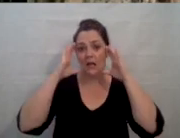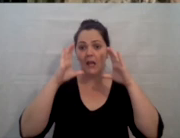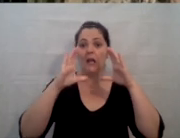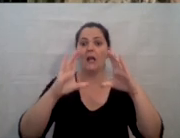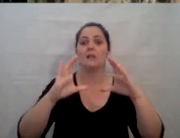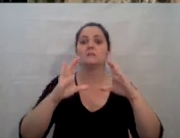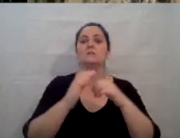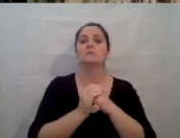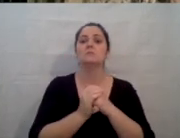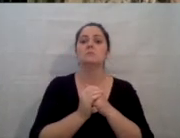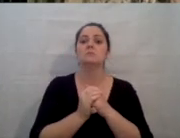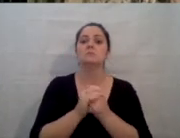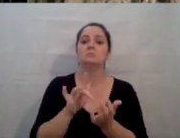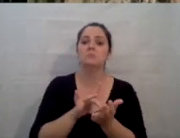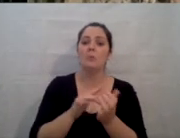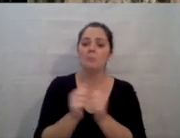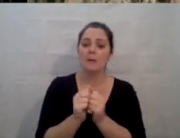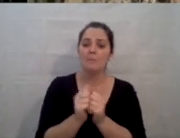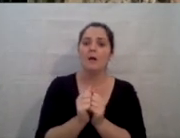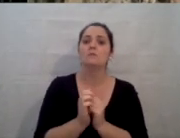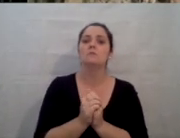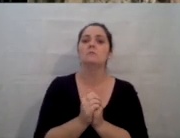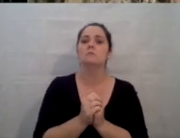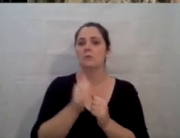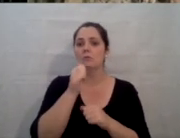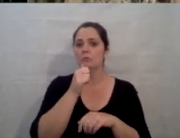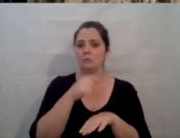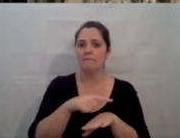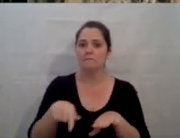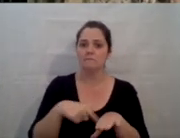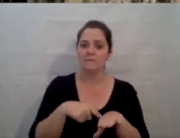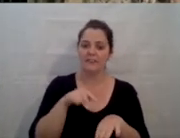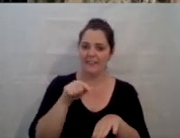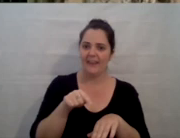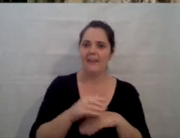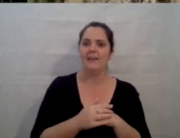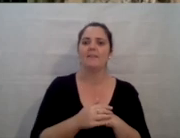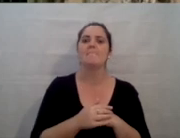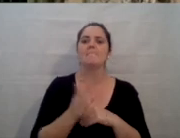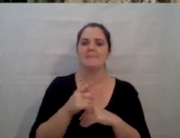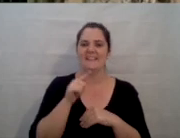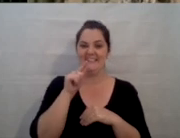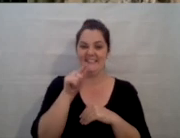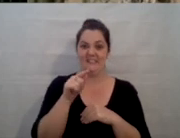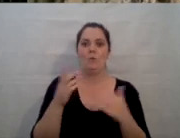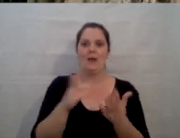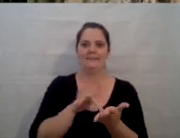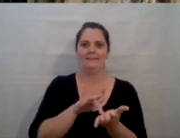the centre of my paper is there, then I know the bottom of the feet have to be there. So that's the anatomical centre, that's got to be where